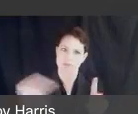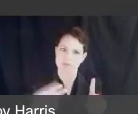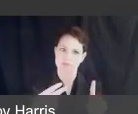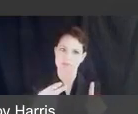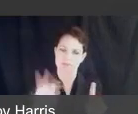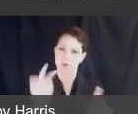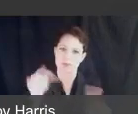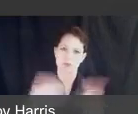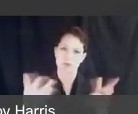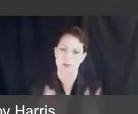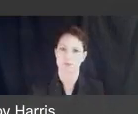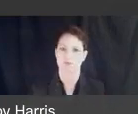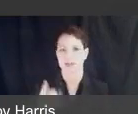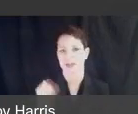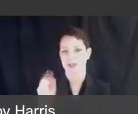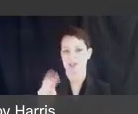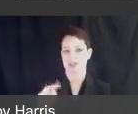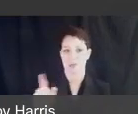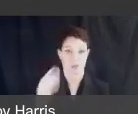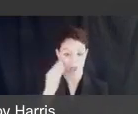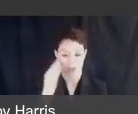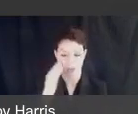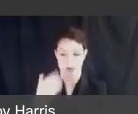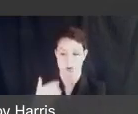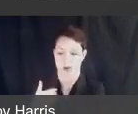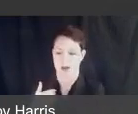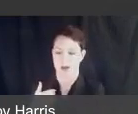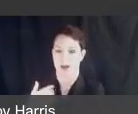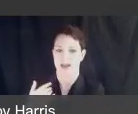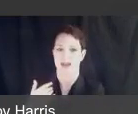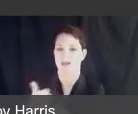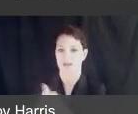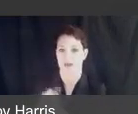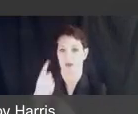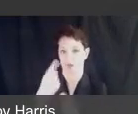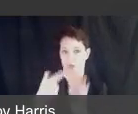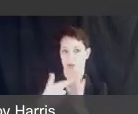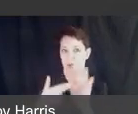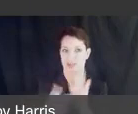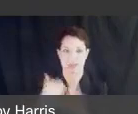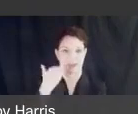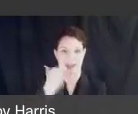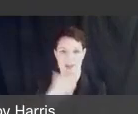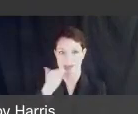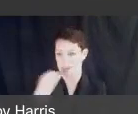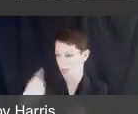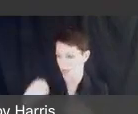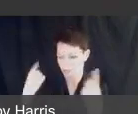[Commissioner Arkoosh] Well Jim, as you know, I have followed one principle every day of this pandemic since our first press